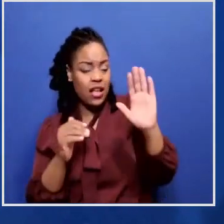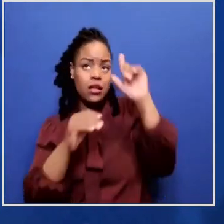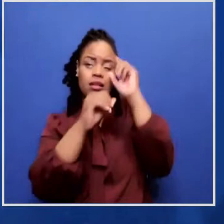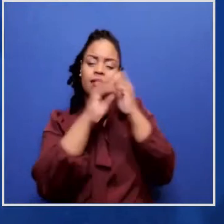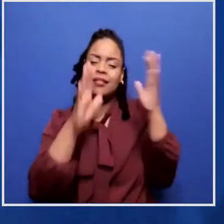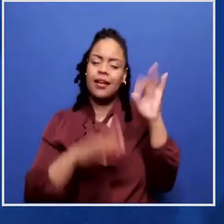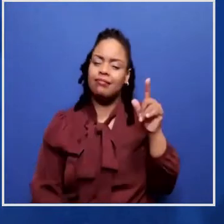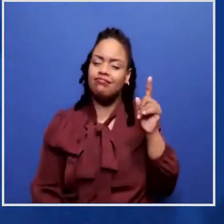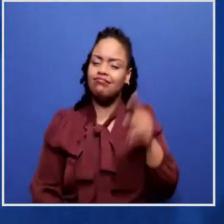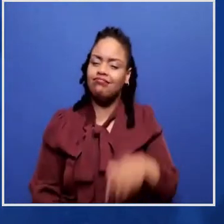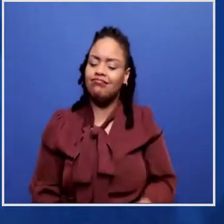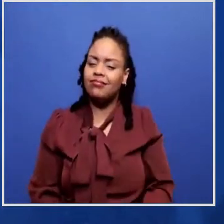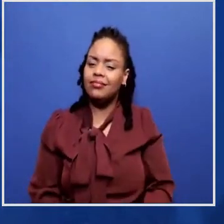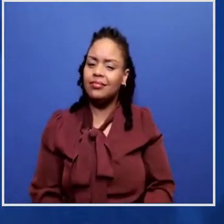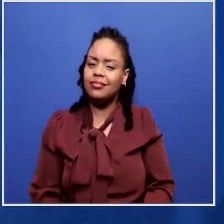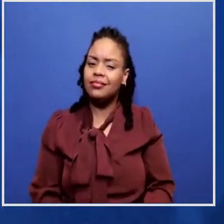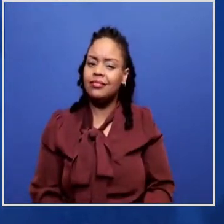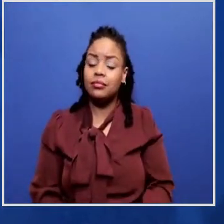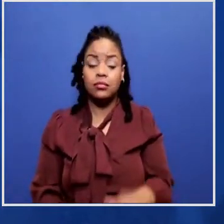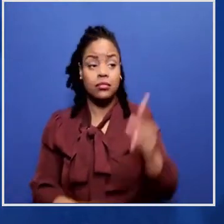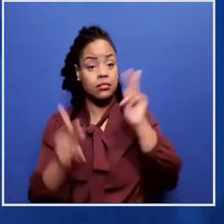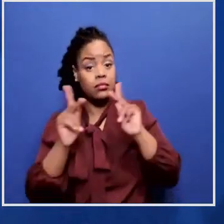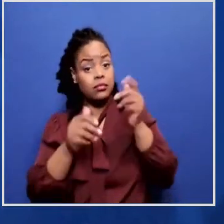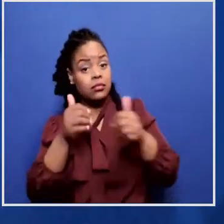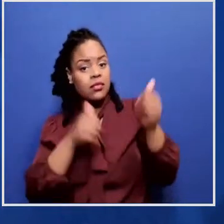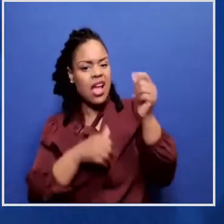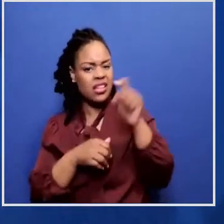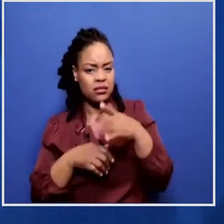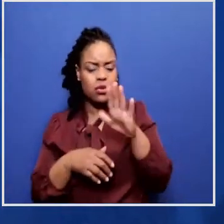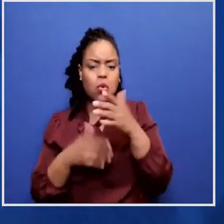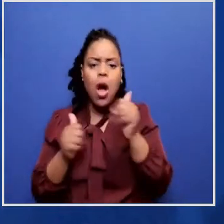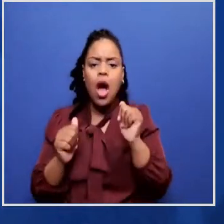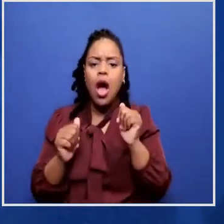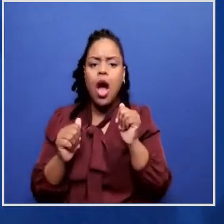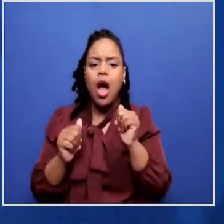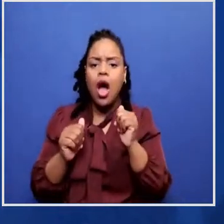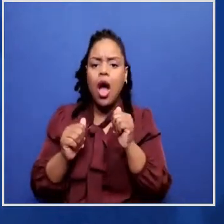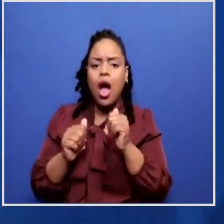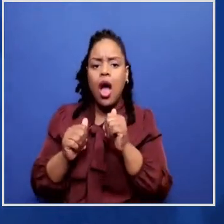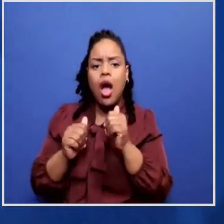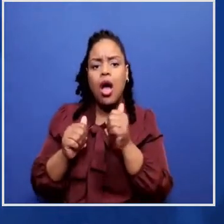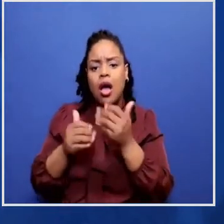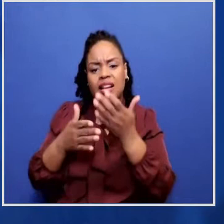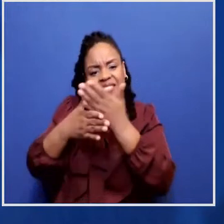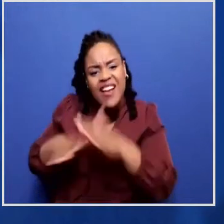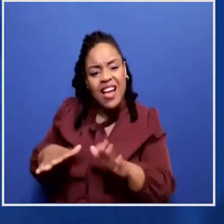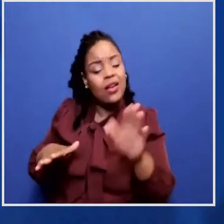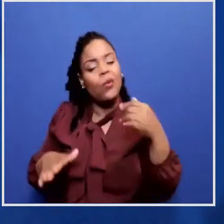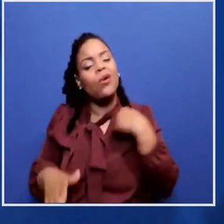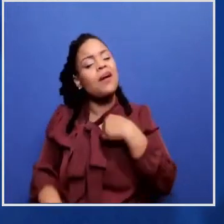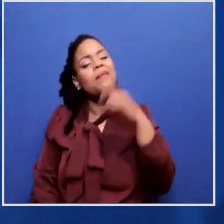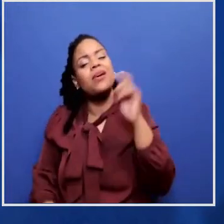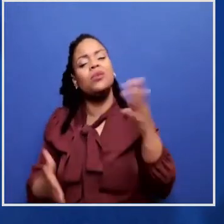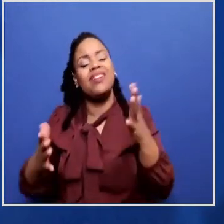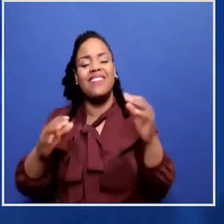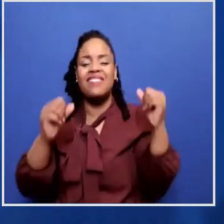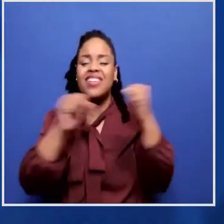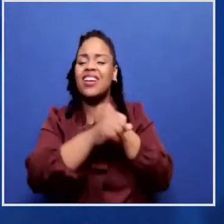KING'S VISION. WE NEED TO REJECT THE CALLS TO DIVIDE US.